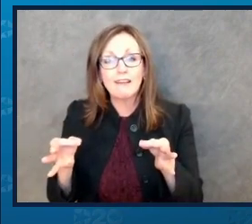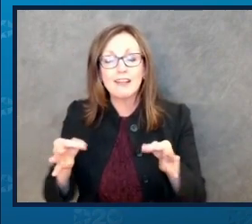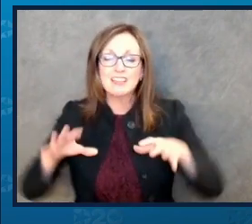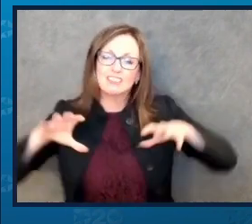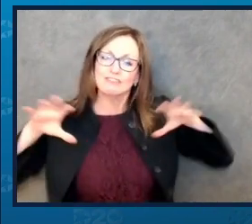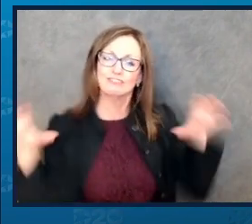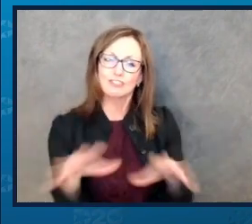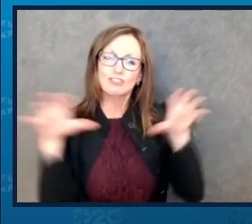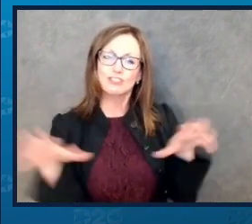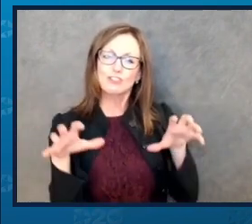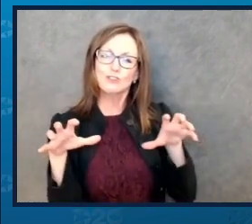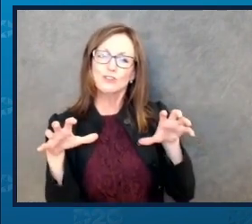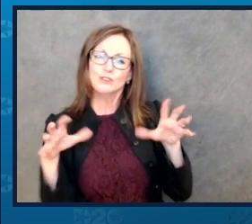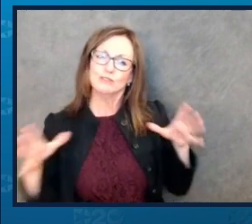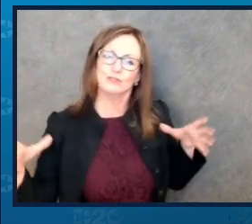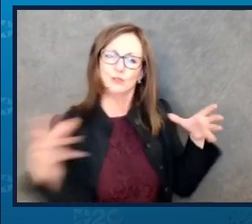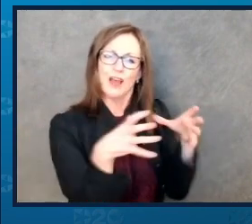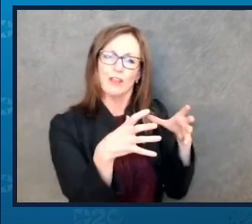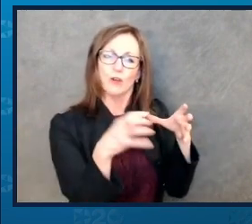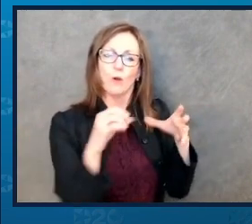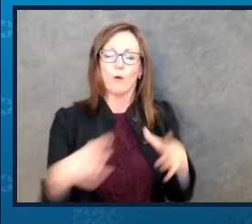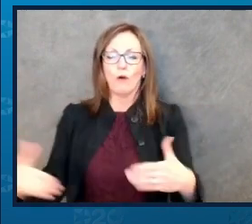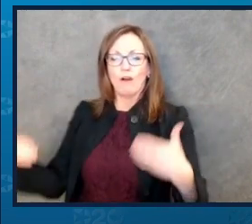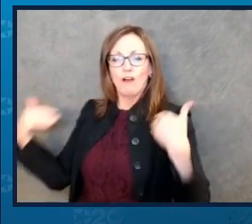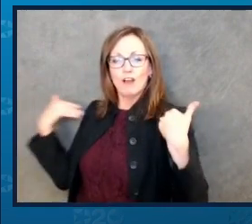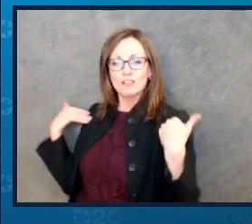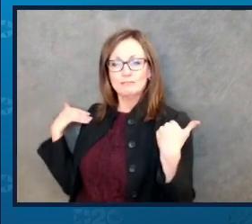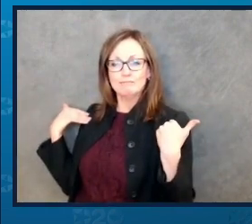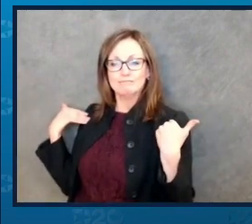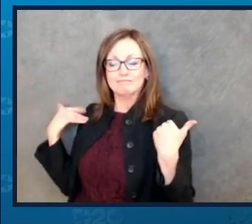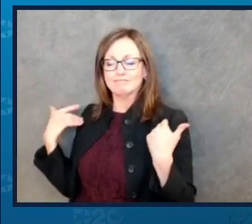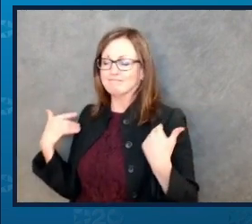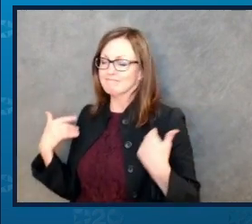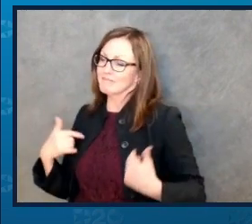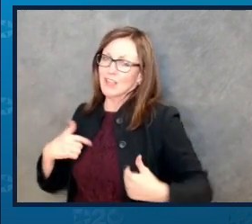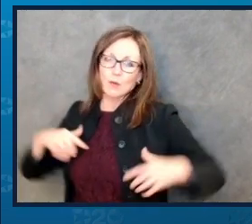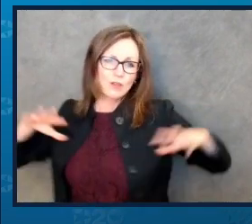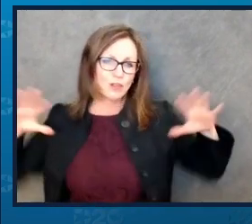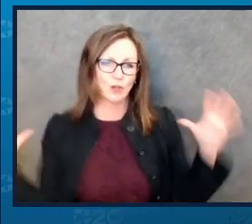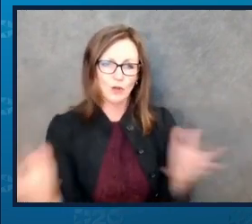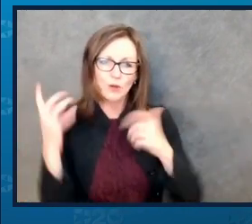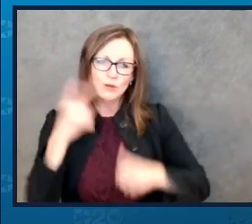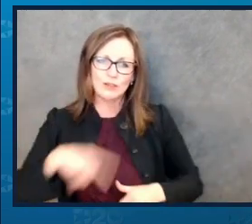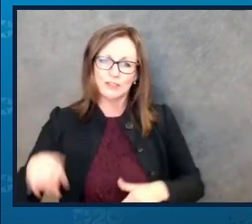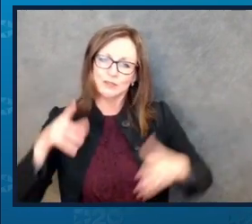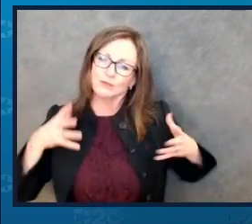HISTORY. WE MUST ELECT JOE BIDEN.